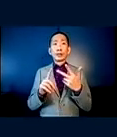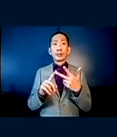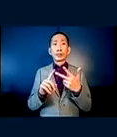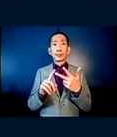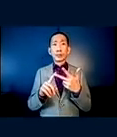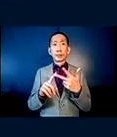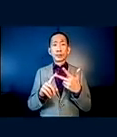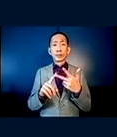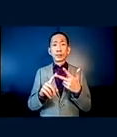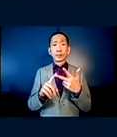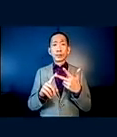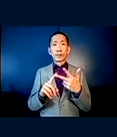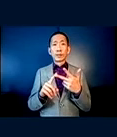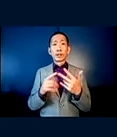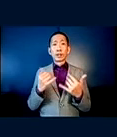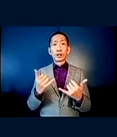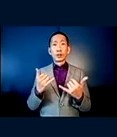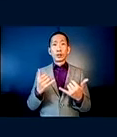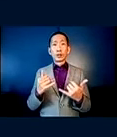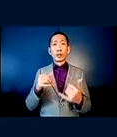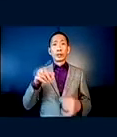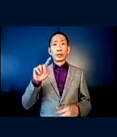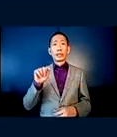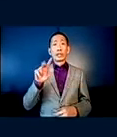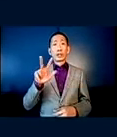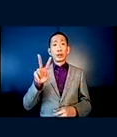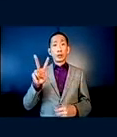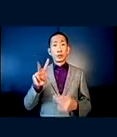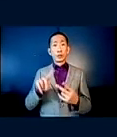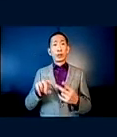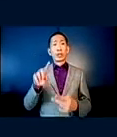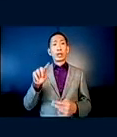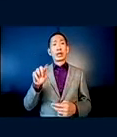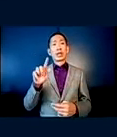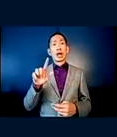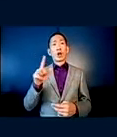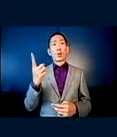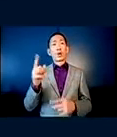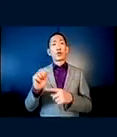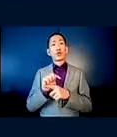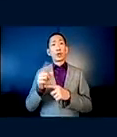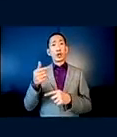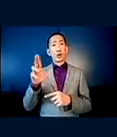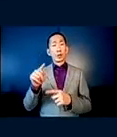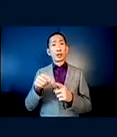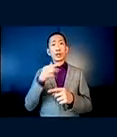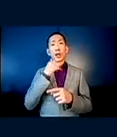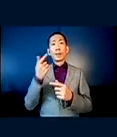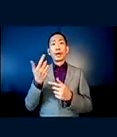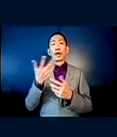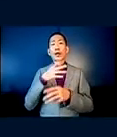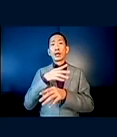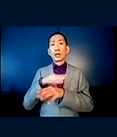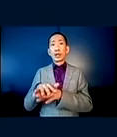SUPPLEMENT, THIRD ONE DOWN IS A SUPPLEMENT TO EXISTING T32 AND TL 1 TRAINING GRANTS, TO BET